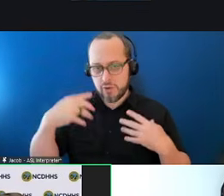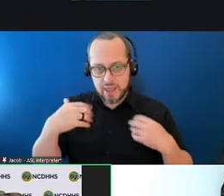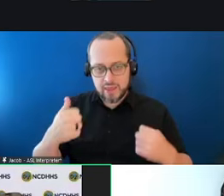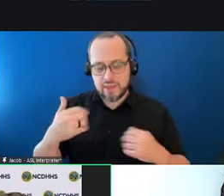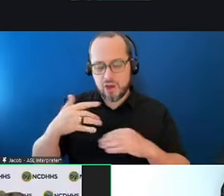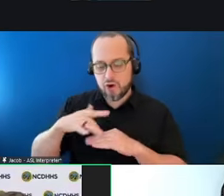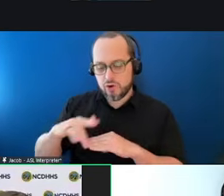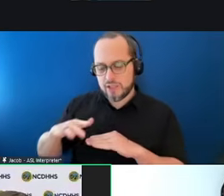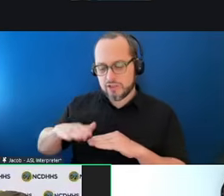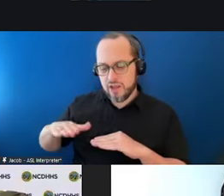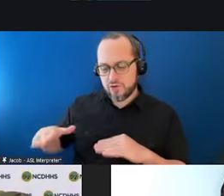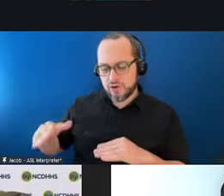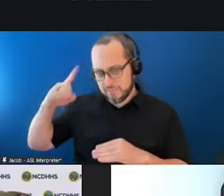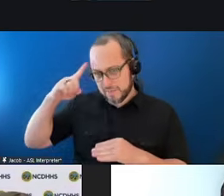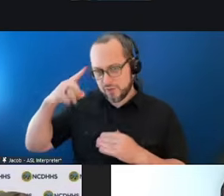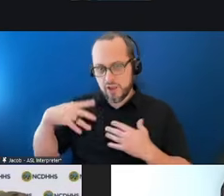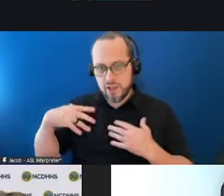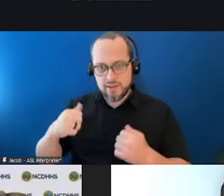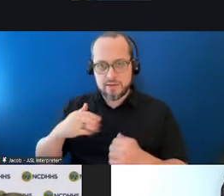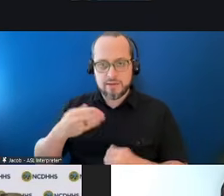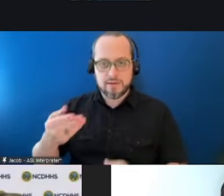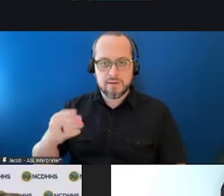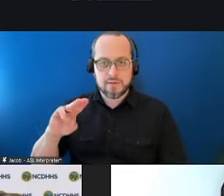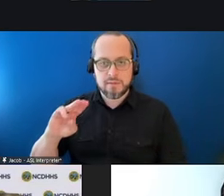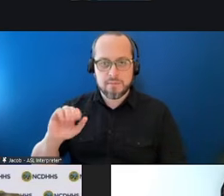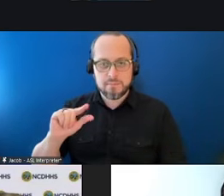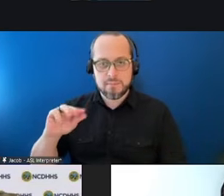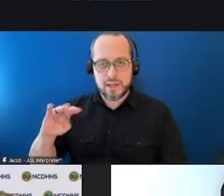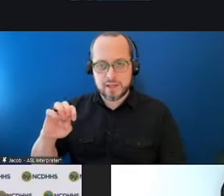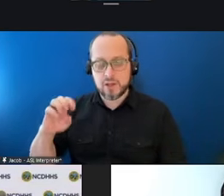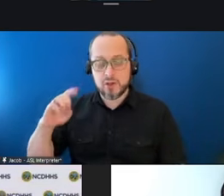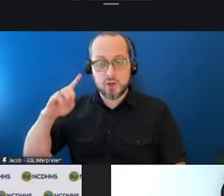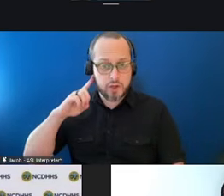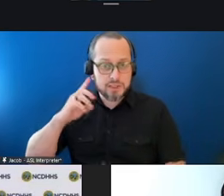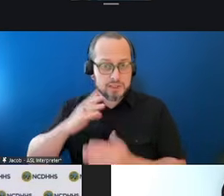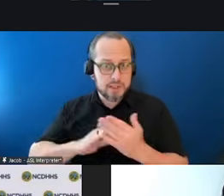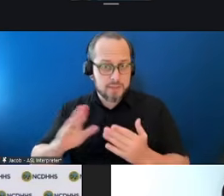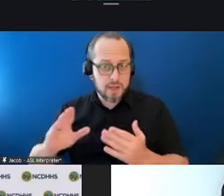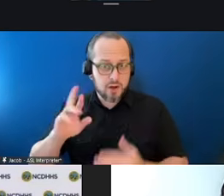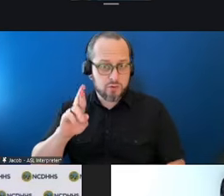Maggie. Great. Um, well, you heard from some of our roots hubs on their plans.